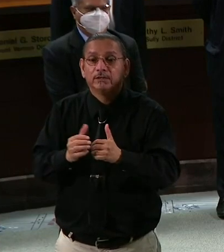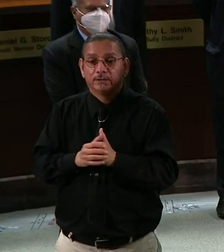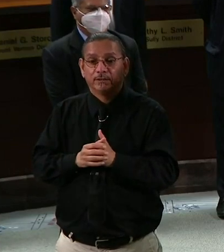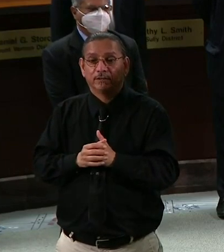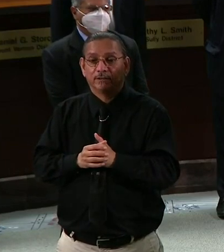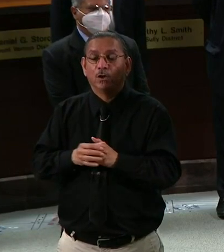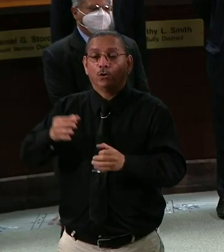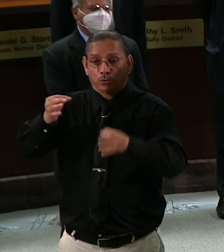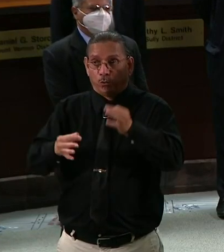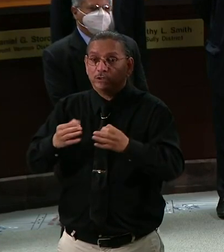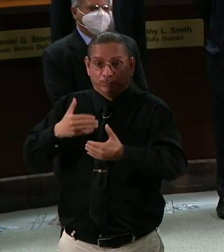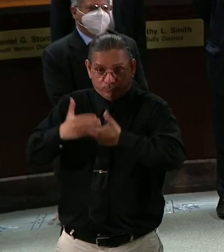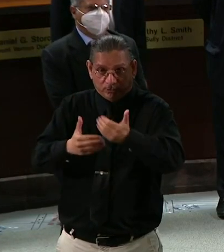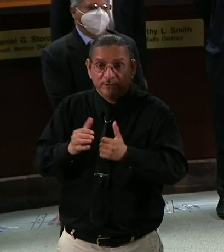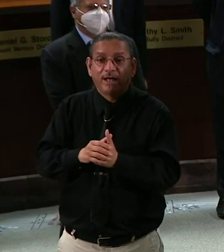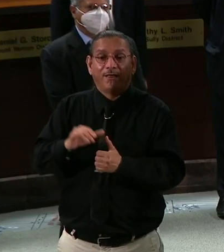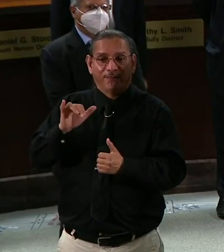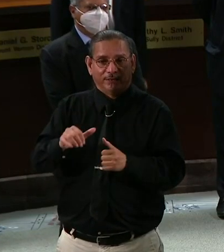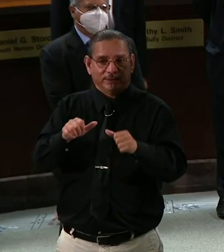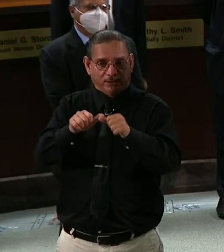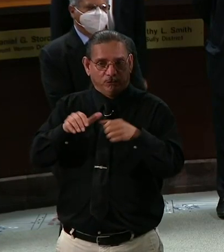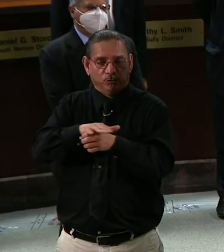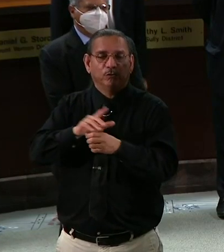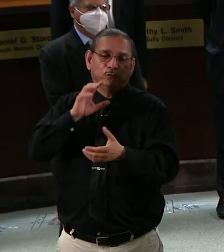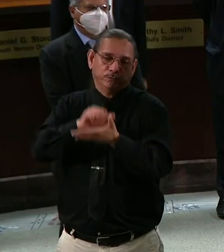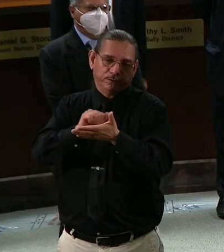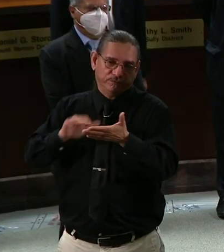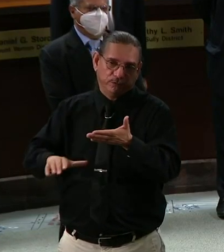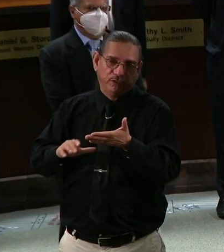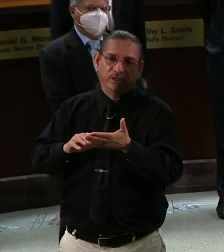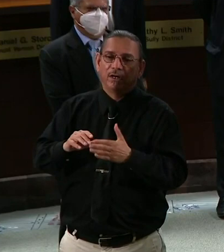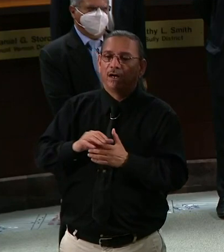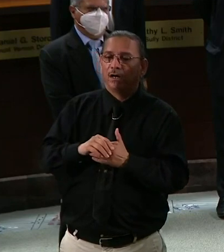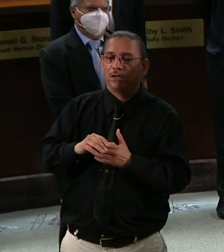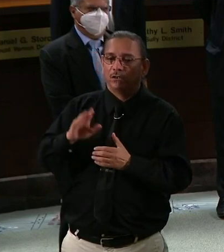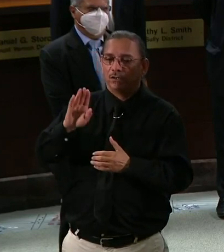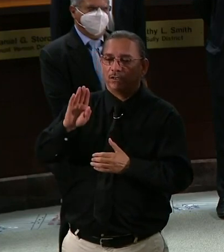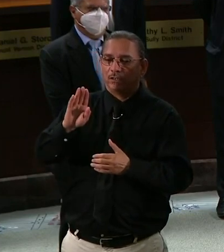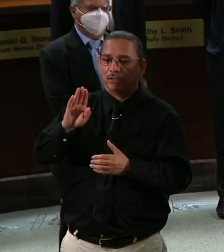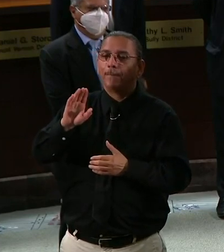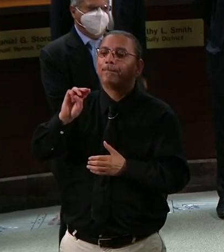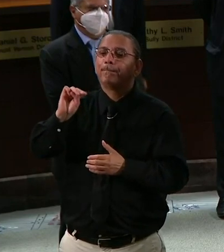COURTS A PROCESS IS THE ROBERT E. LEE STATUE WILL BE REMOVED